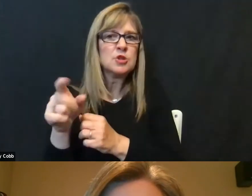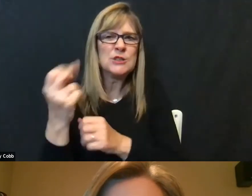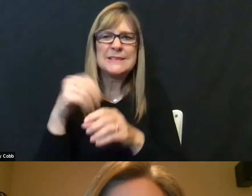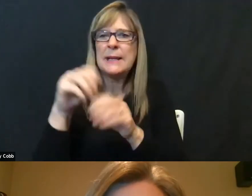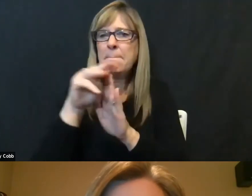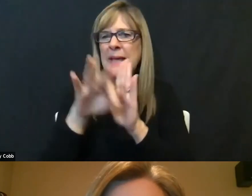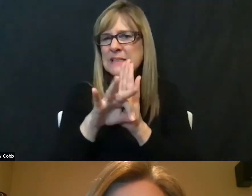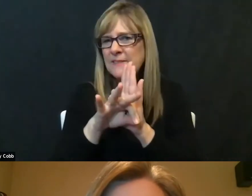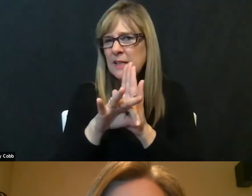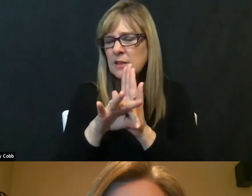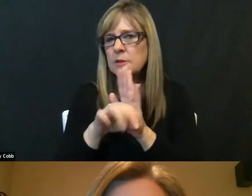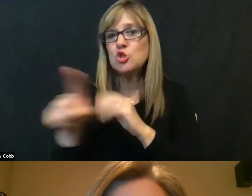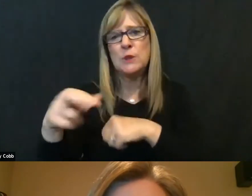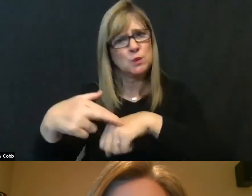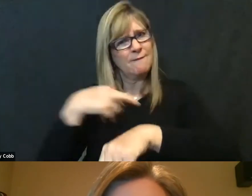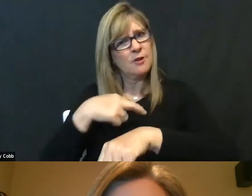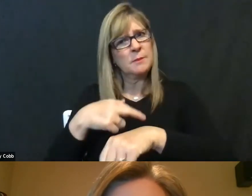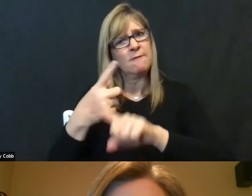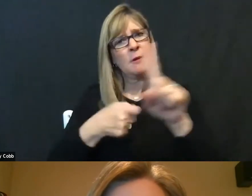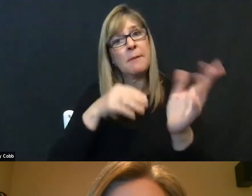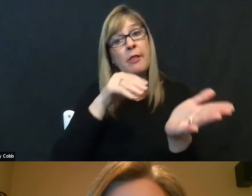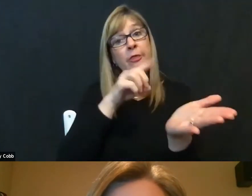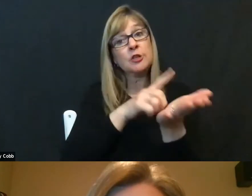She was referred to me by the doctor that delivered me